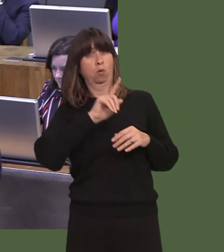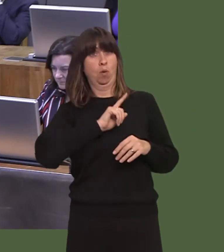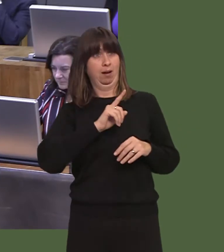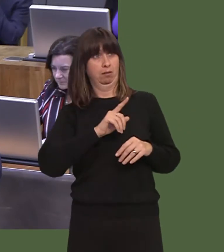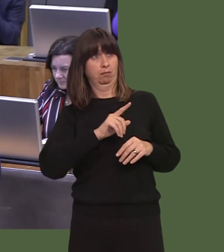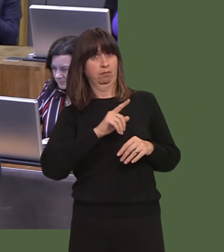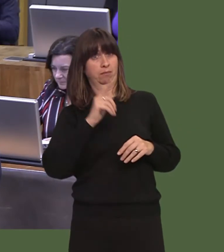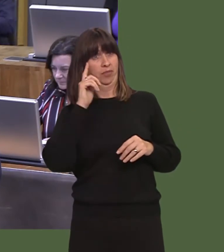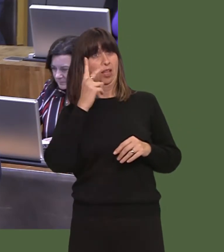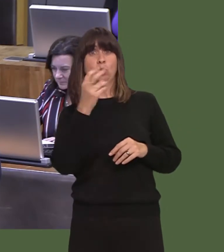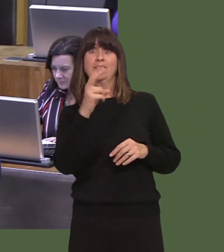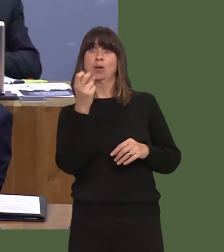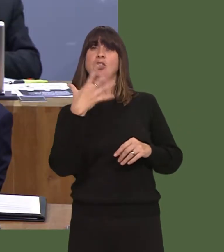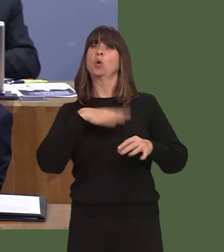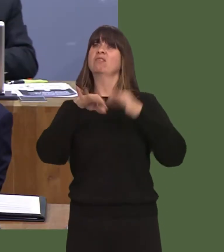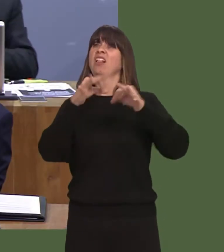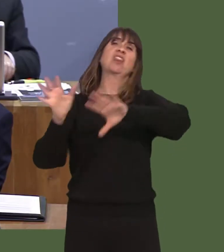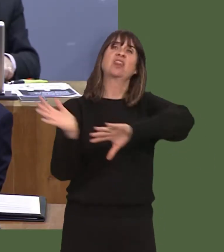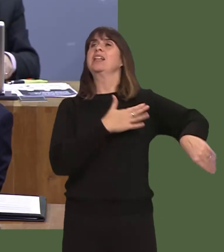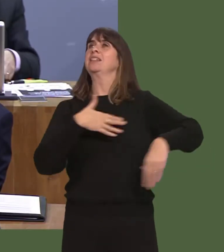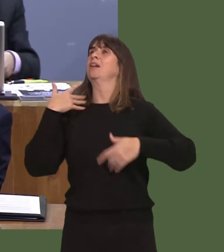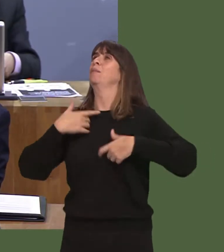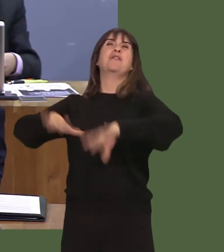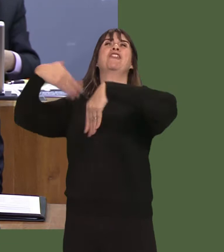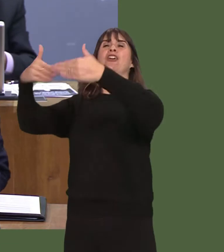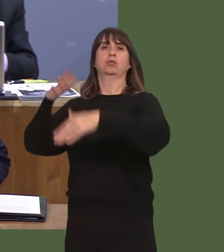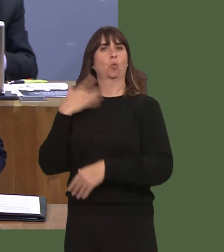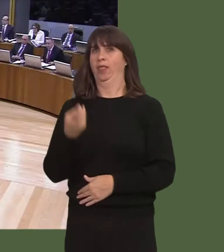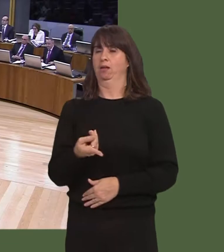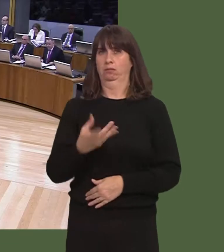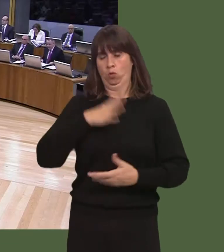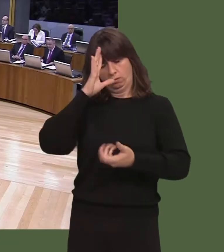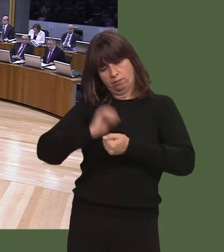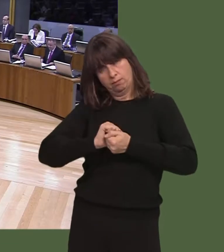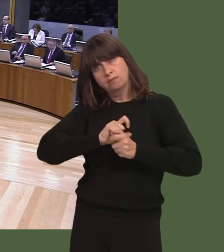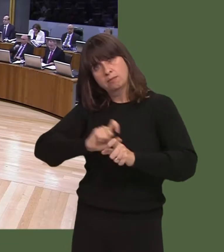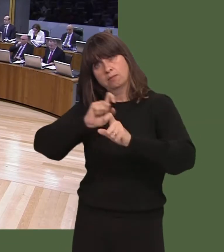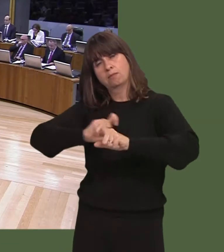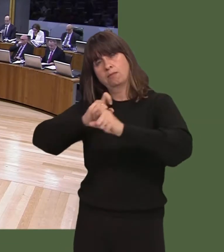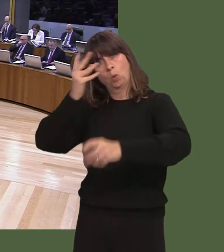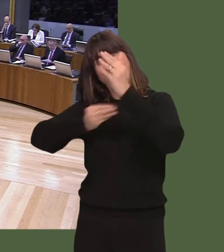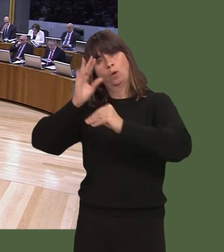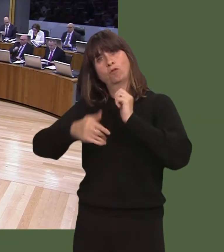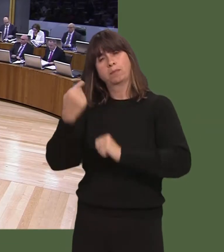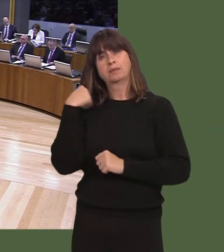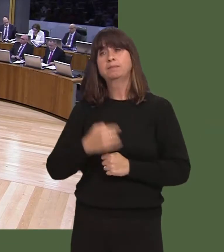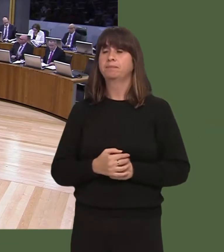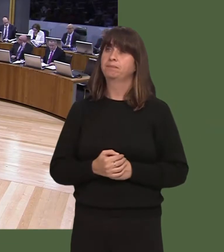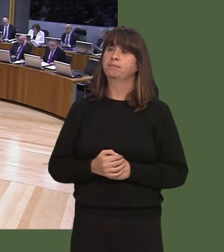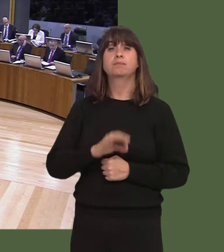it comes to an end in 2020 and everything's forgotten. That's the last thing we want to see. Dawn Bowden AM: 6.